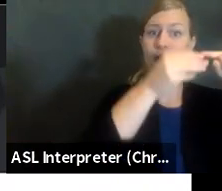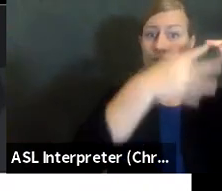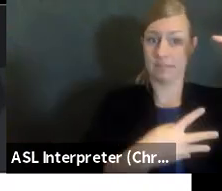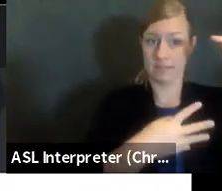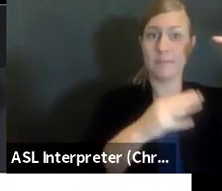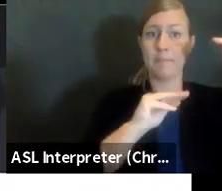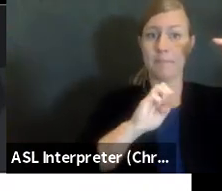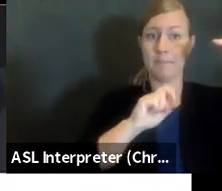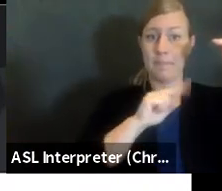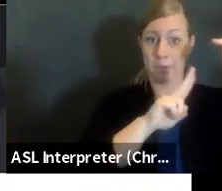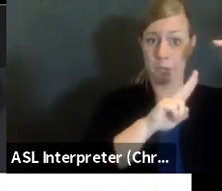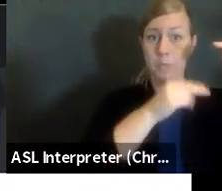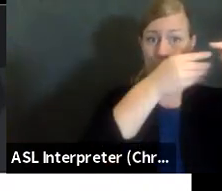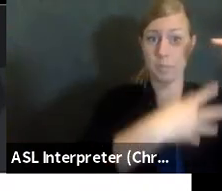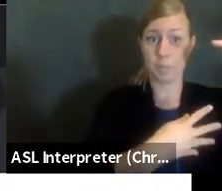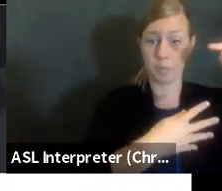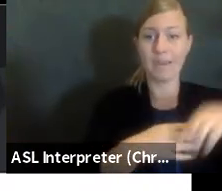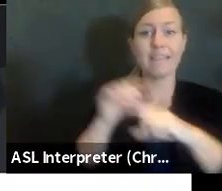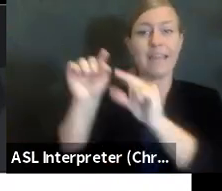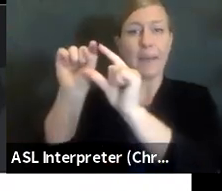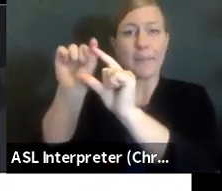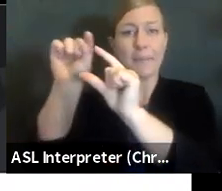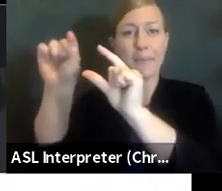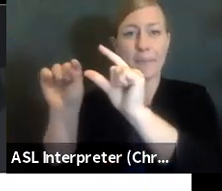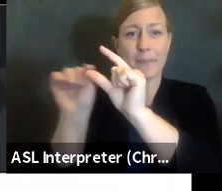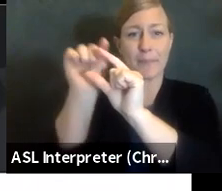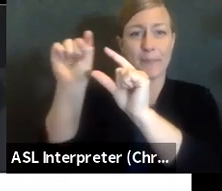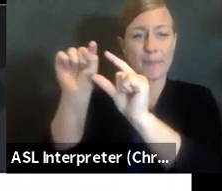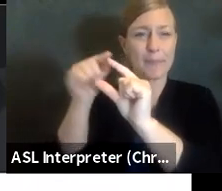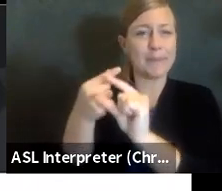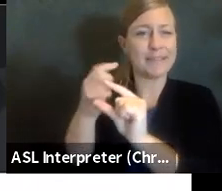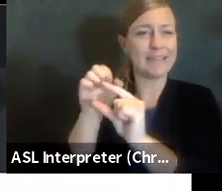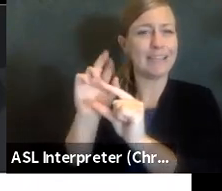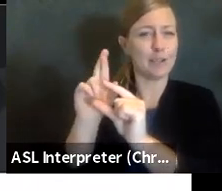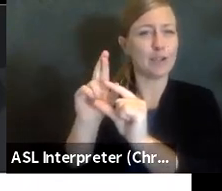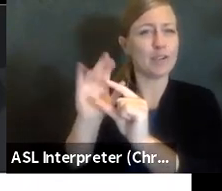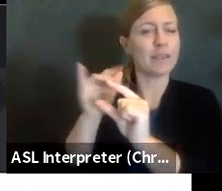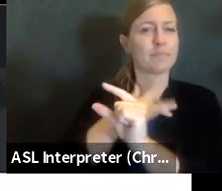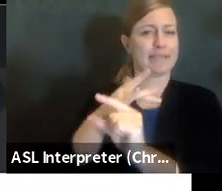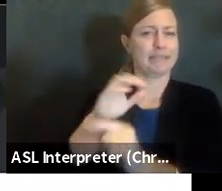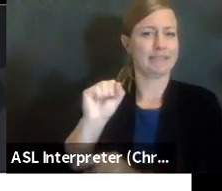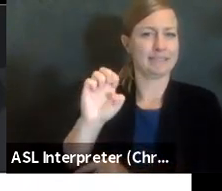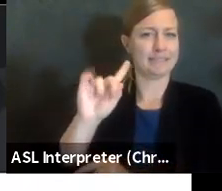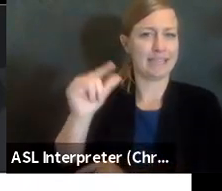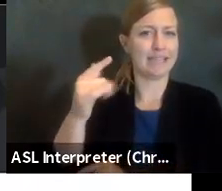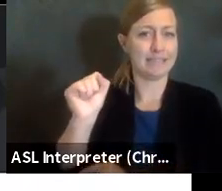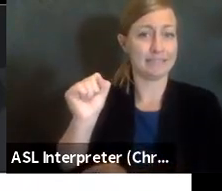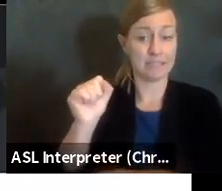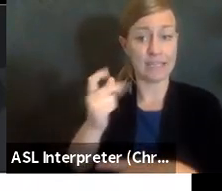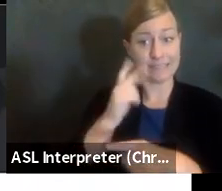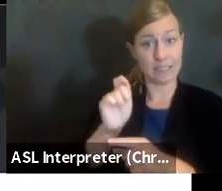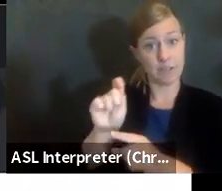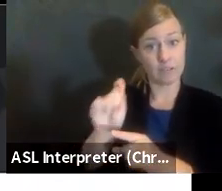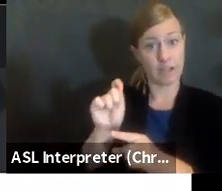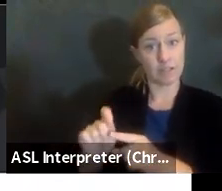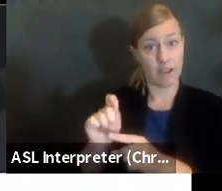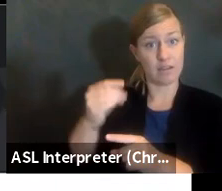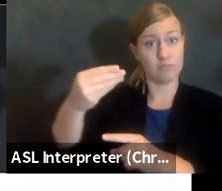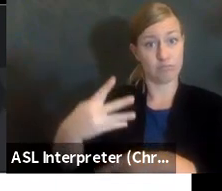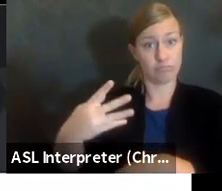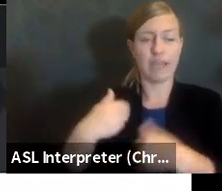ESD 112 - Katherine Livick: This, the sprocket the bike gear thing, is usually your settings and the three dots is other options for justice specific item.